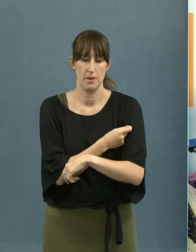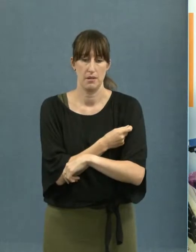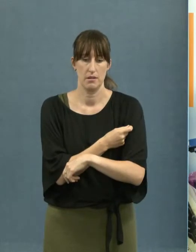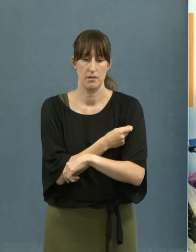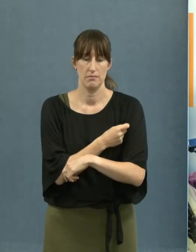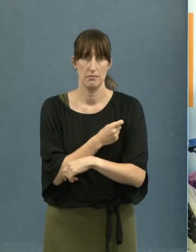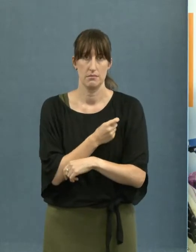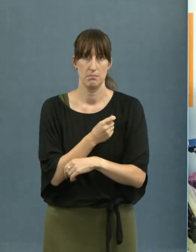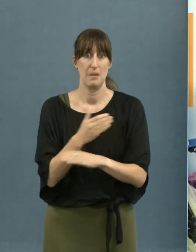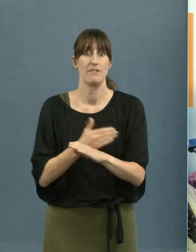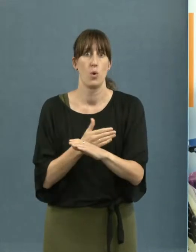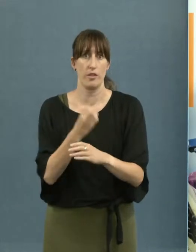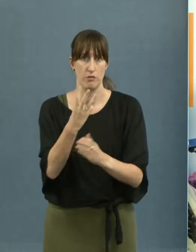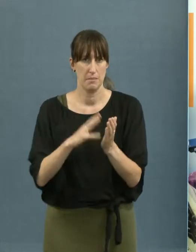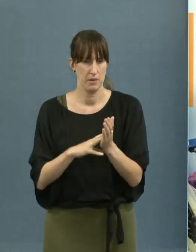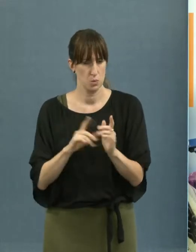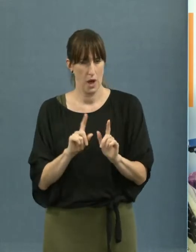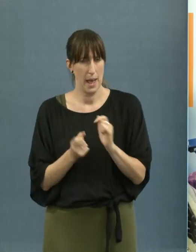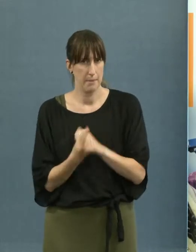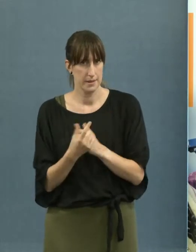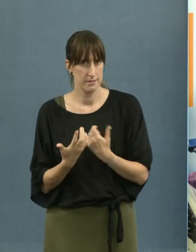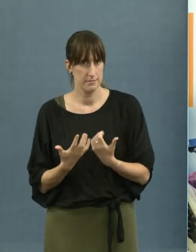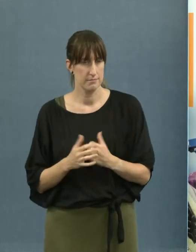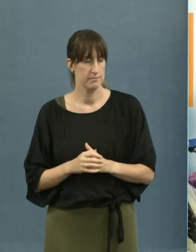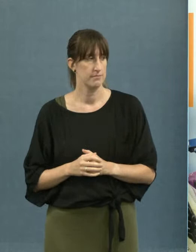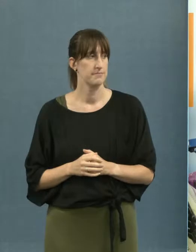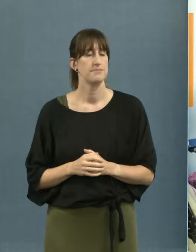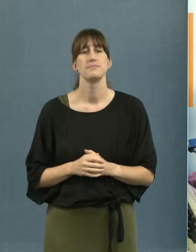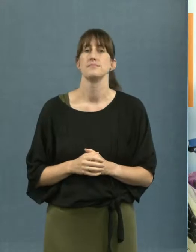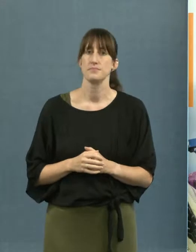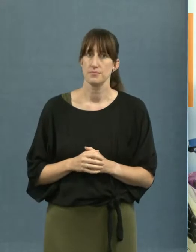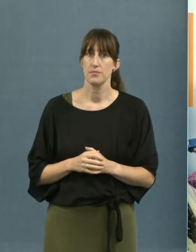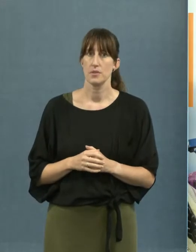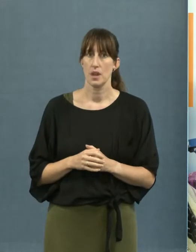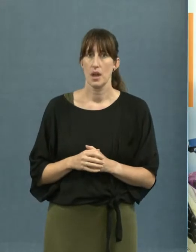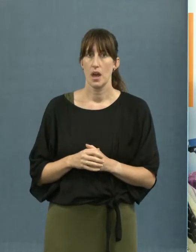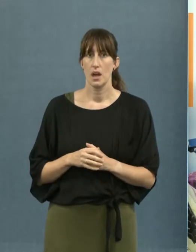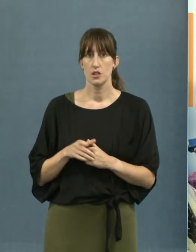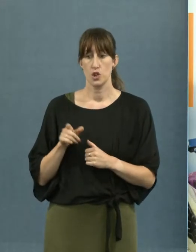or earlier before or after getting COVID?